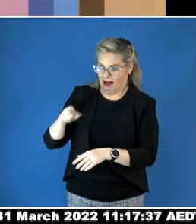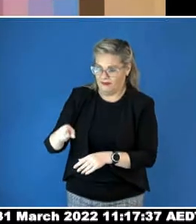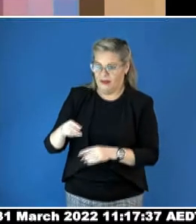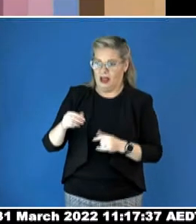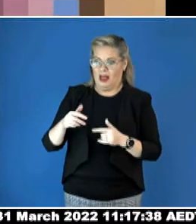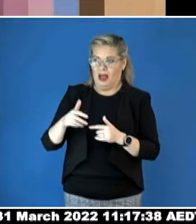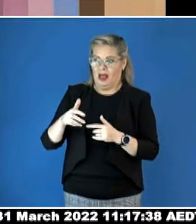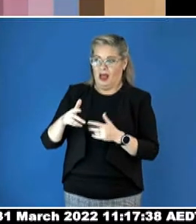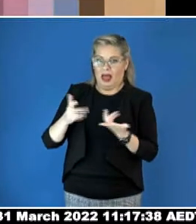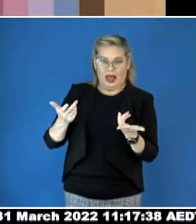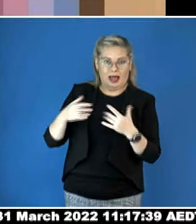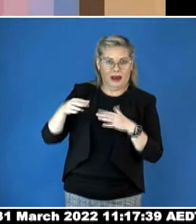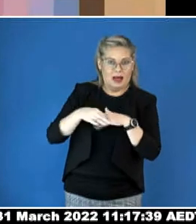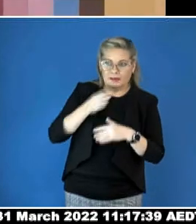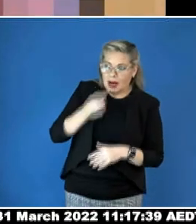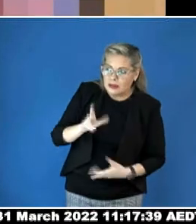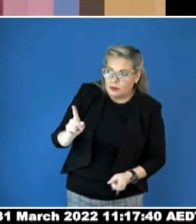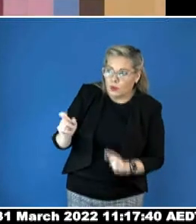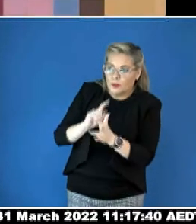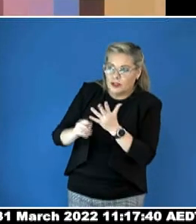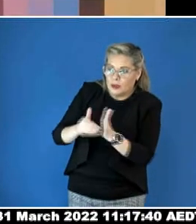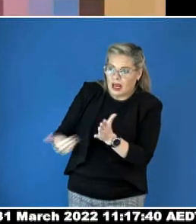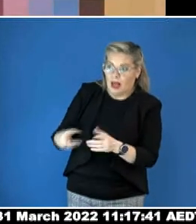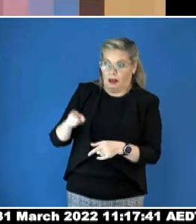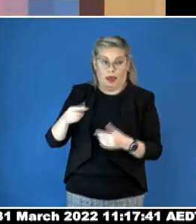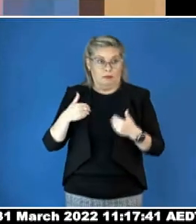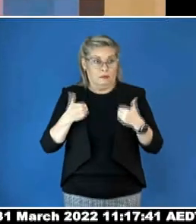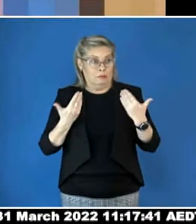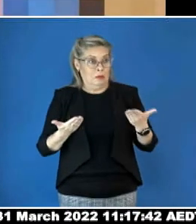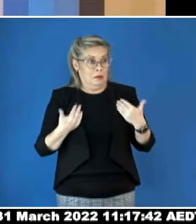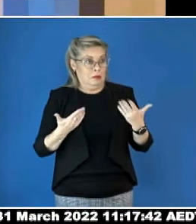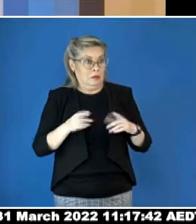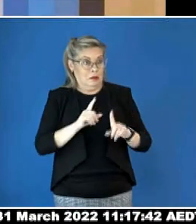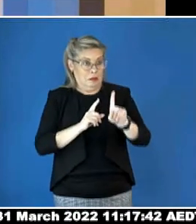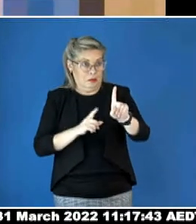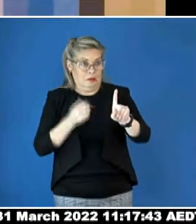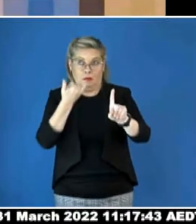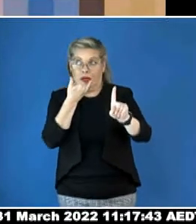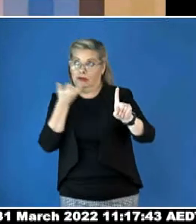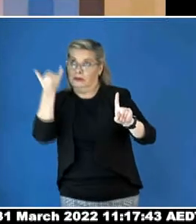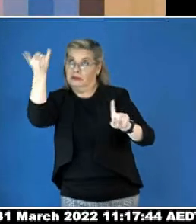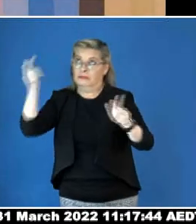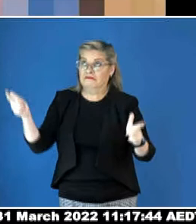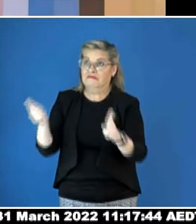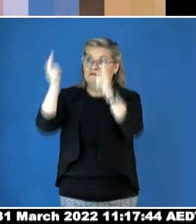ring up and find out what to do and the head of the organisation from a bigger centre